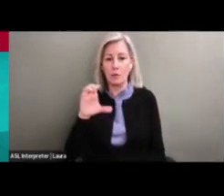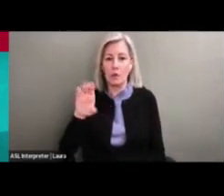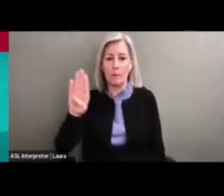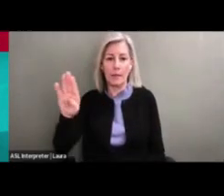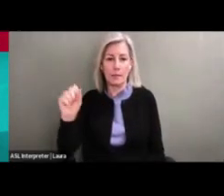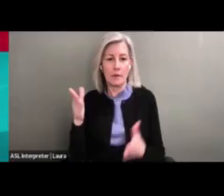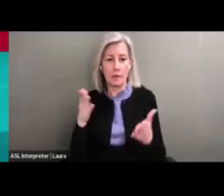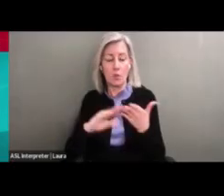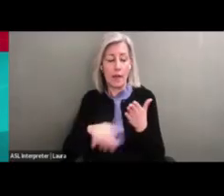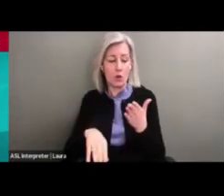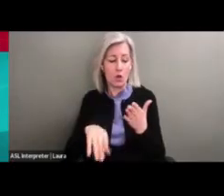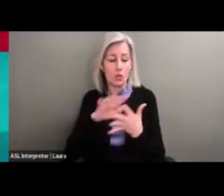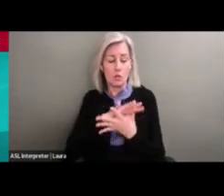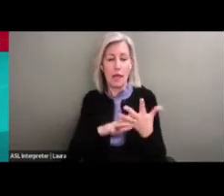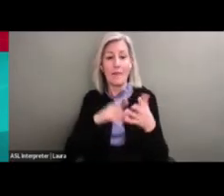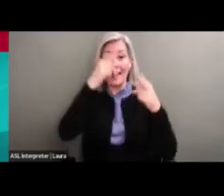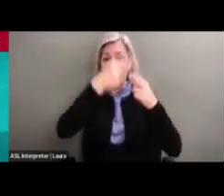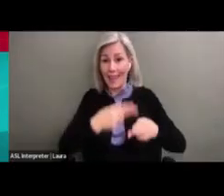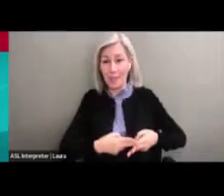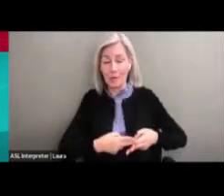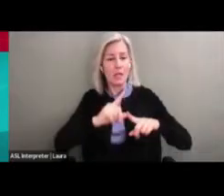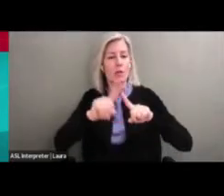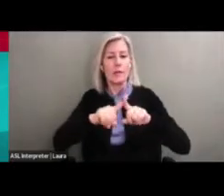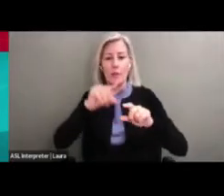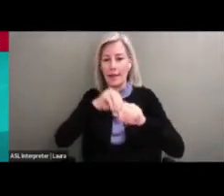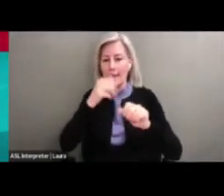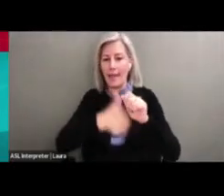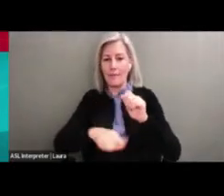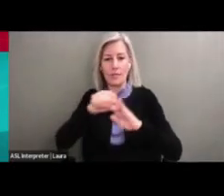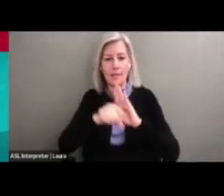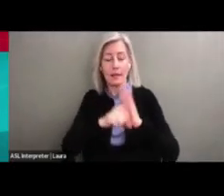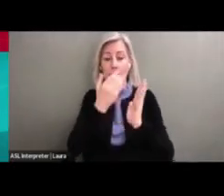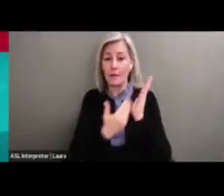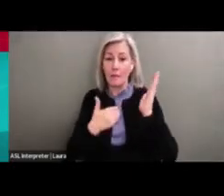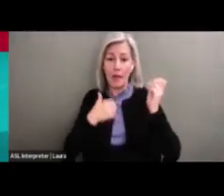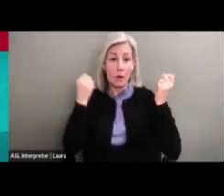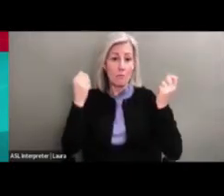At the most basic level, you should know the name of the programs in your state.